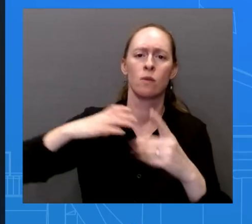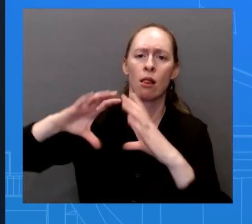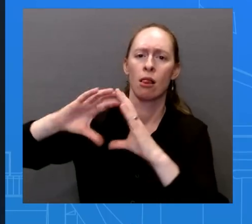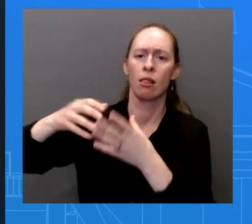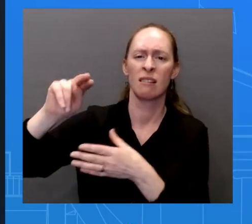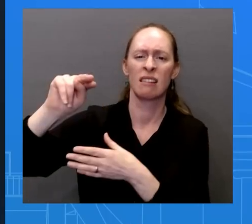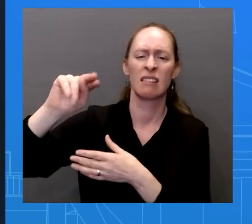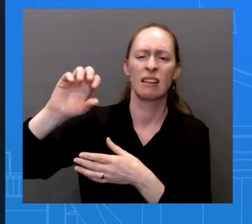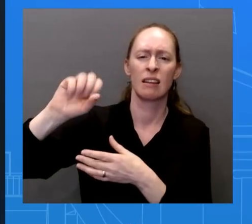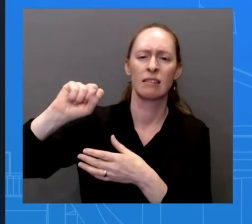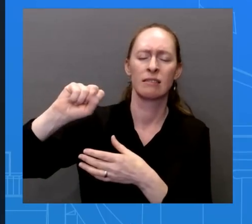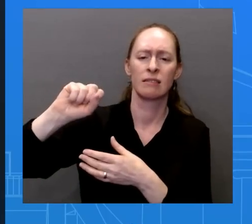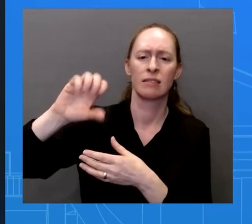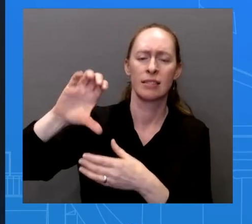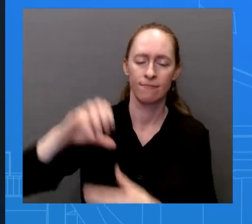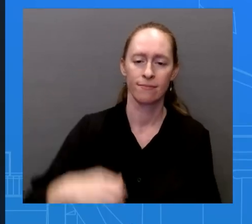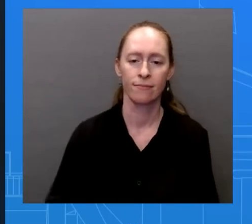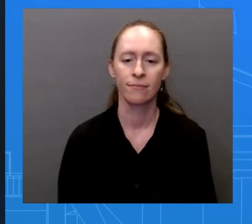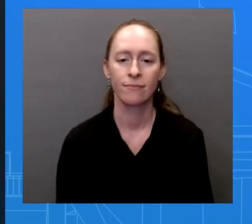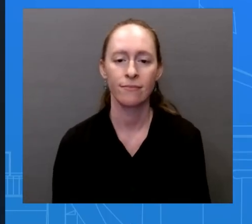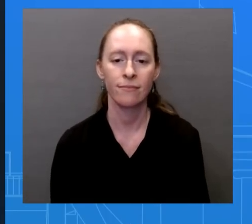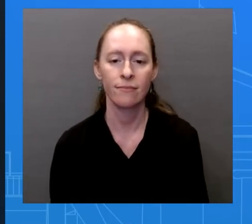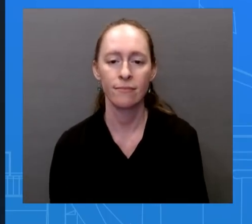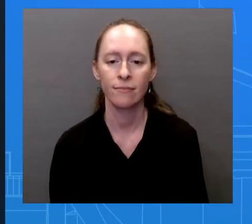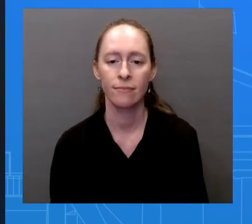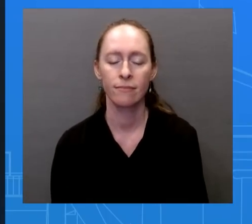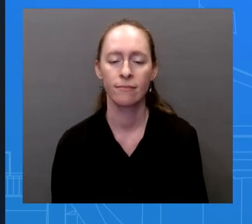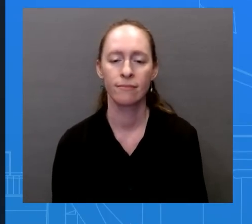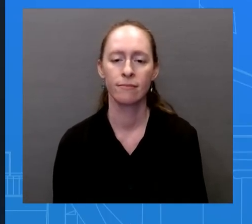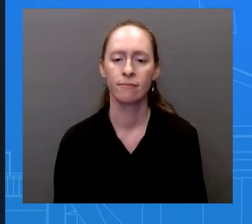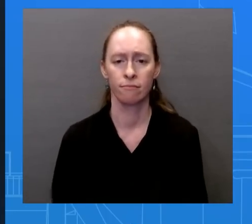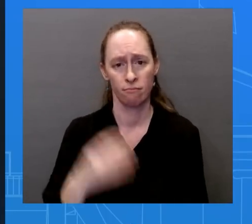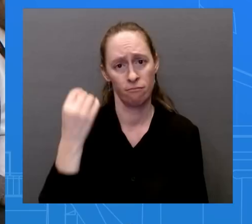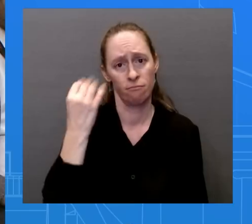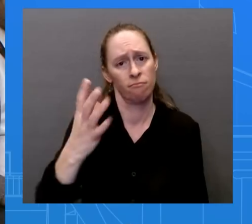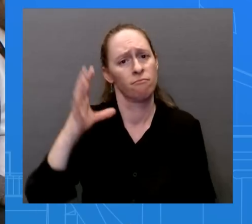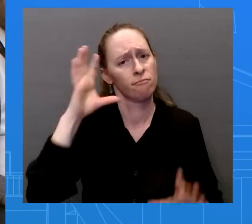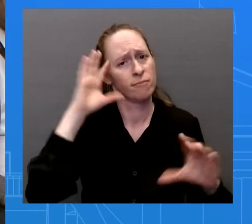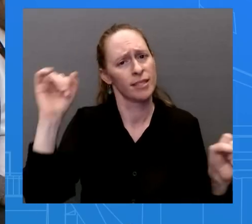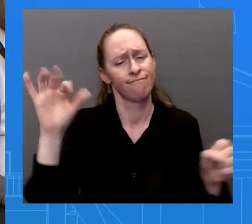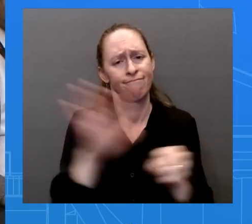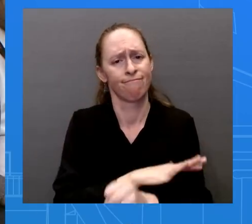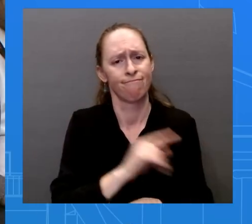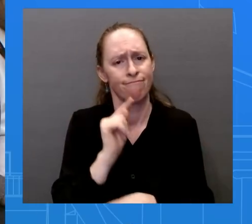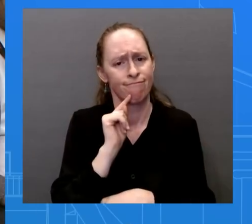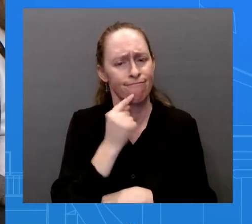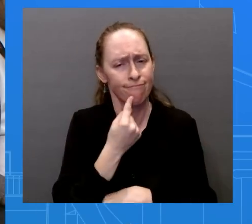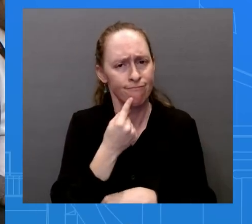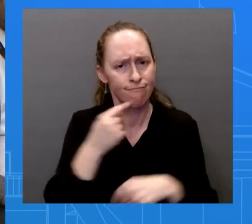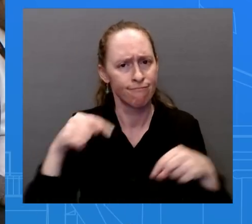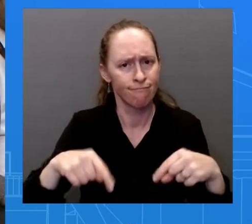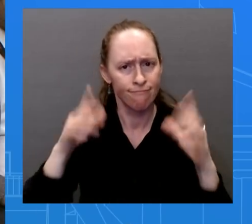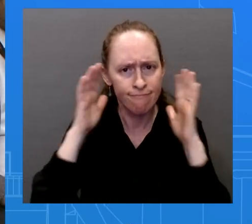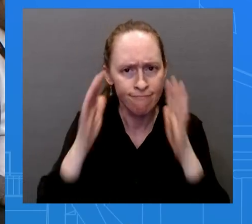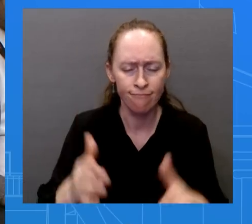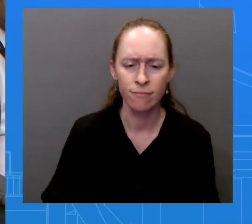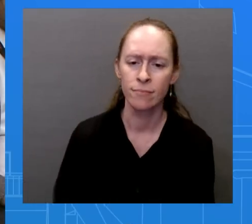I don't want to get ahead of the review. The Press: And last thing, what does the White House make of these reports that Elon Musk has been talking to Vladimir Putin about Ukraine?